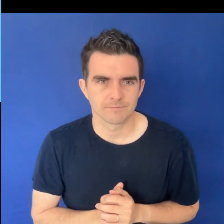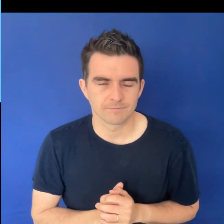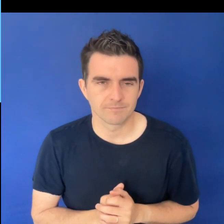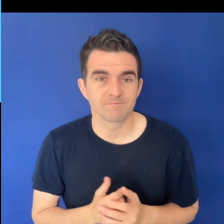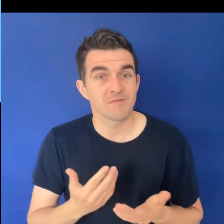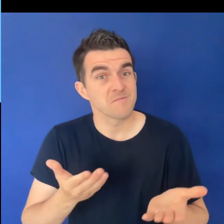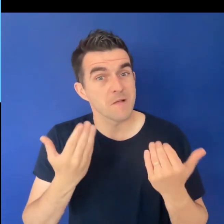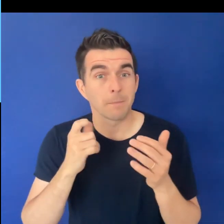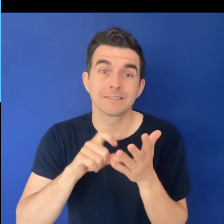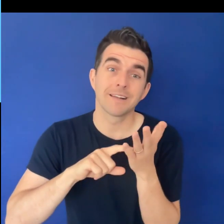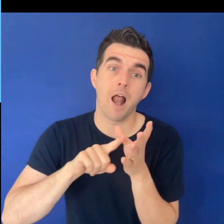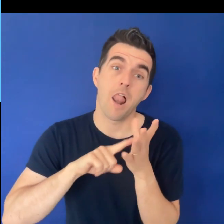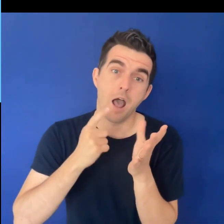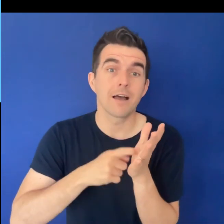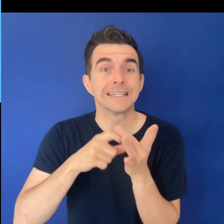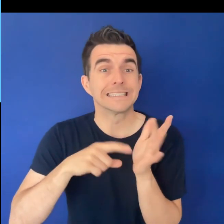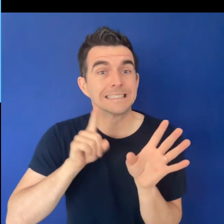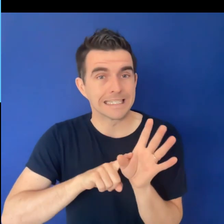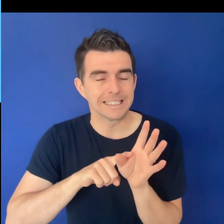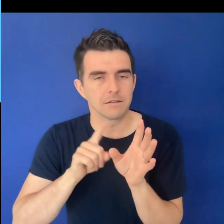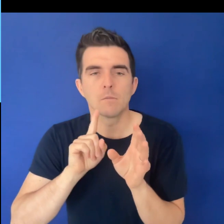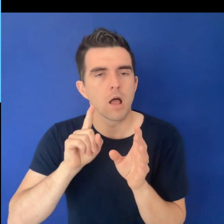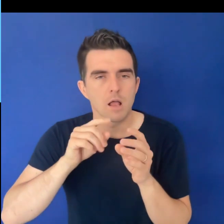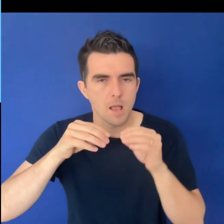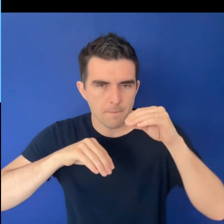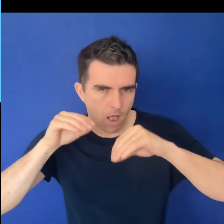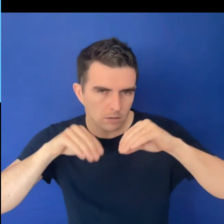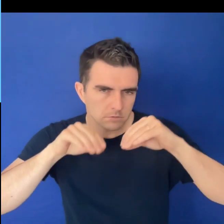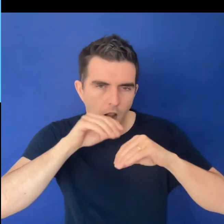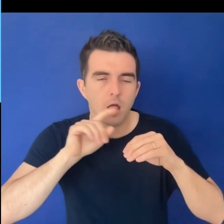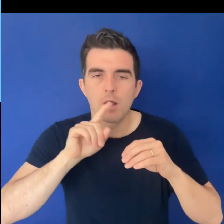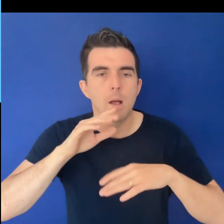This is Cellular City, a puzzle game about building tiny cities.